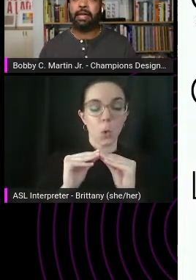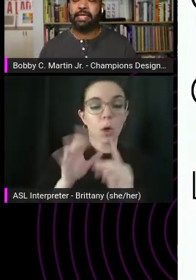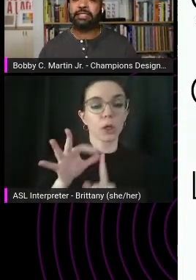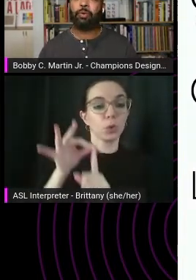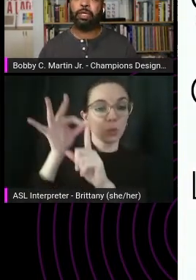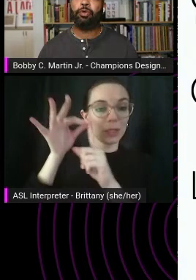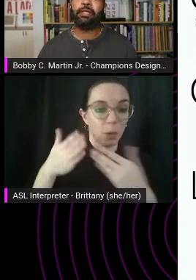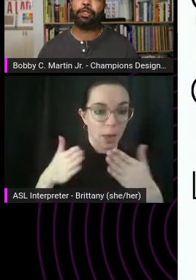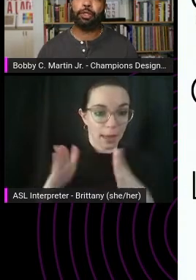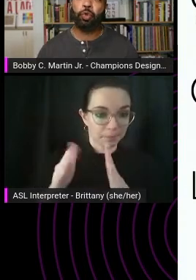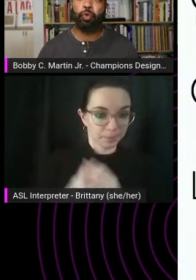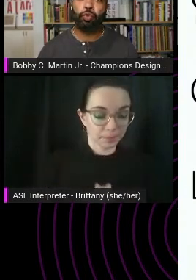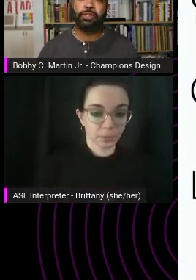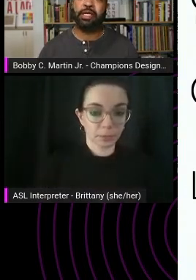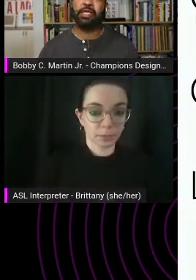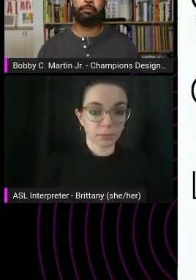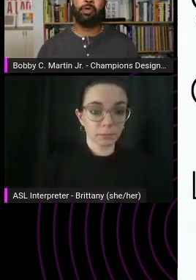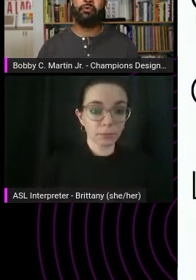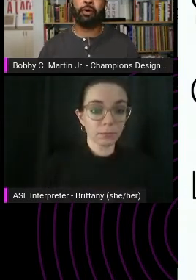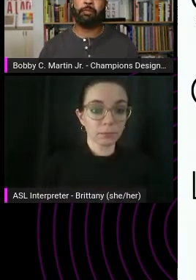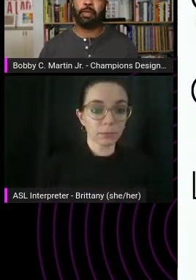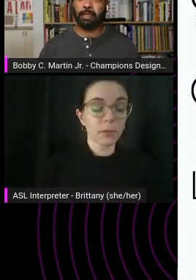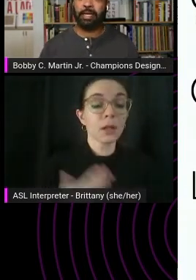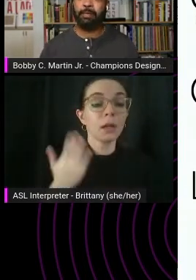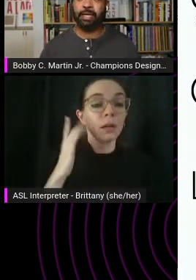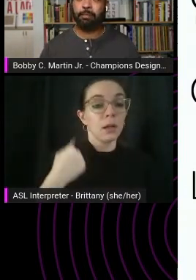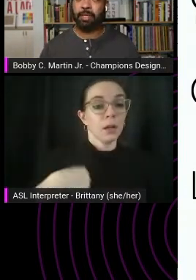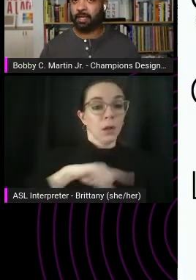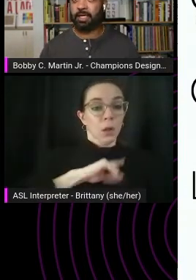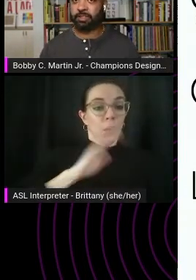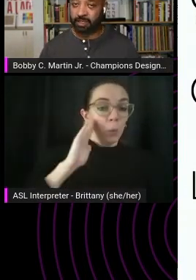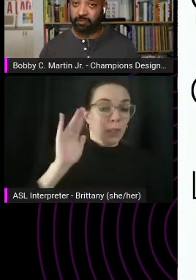And lastly, we knew that the tools needed to move from limited because